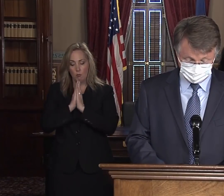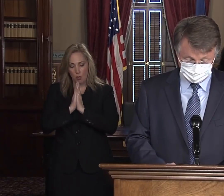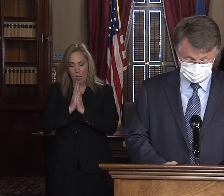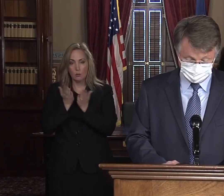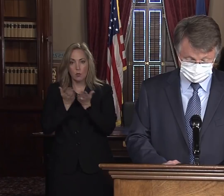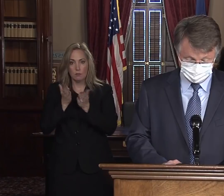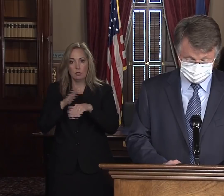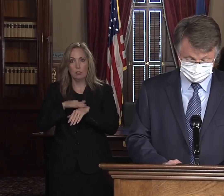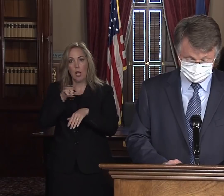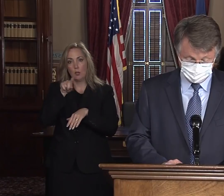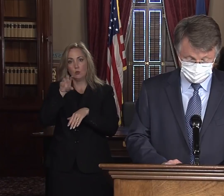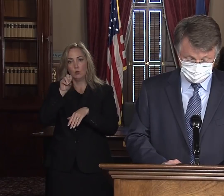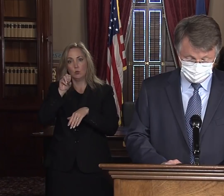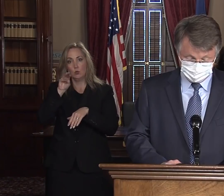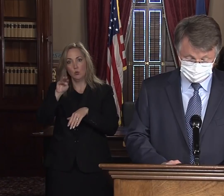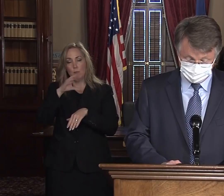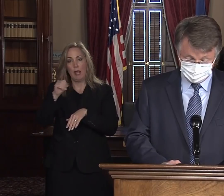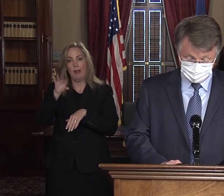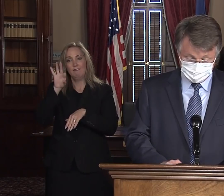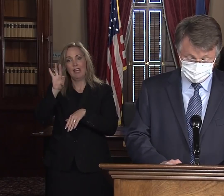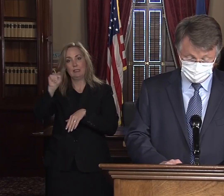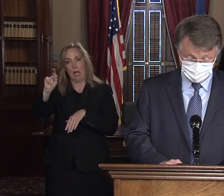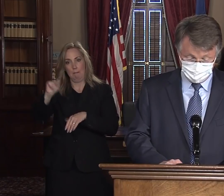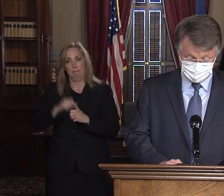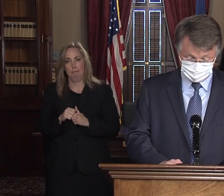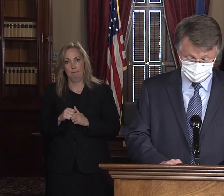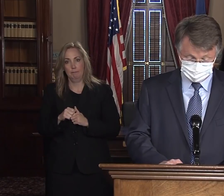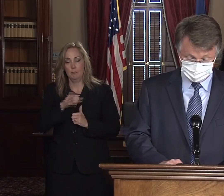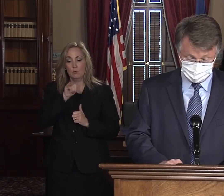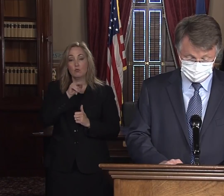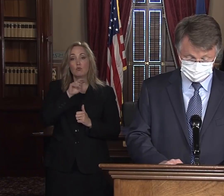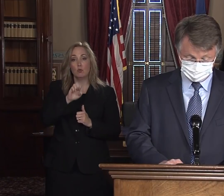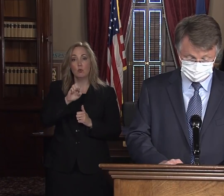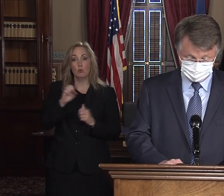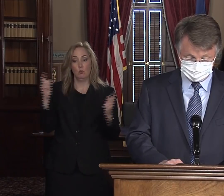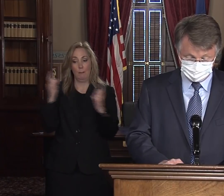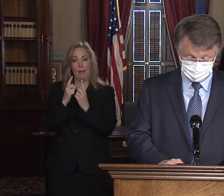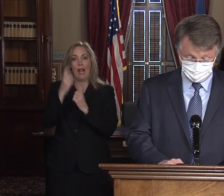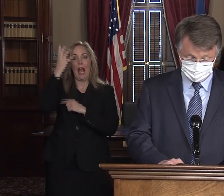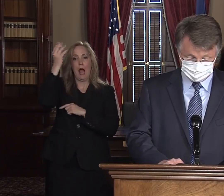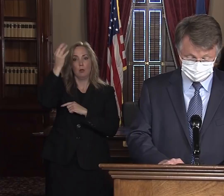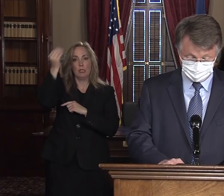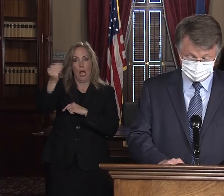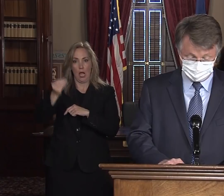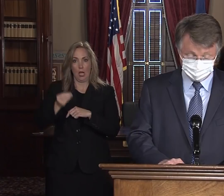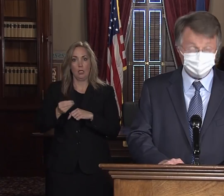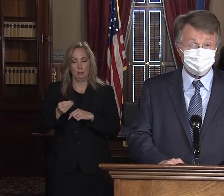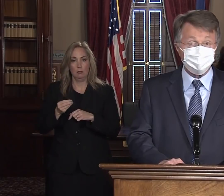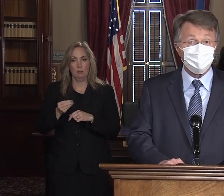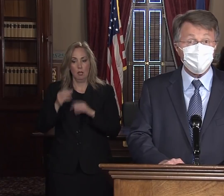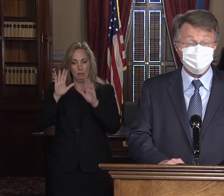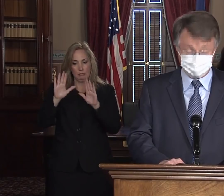BUT FOR MINISTRY GROUPS, SMALL GROUPS AND ALSO FOR OUR PRAYER SERVICES ON ZOOM AND FACE TIME.